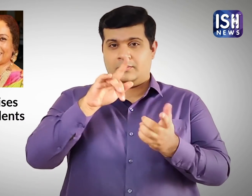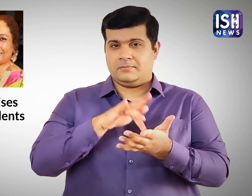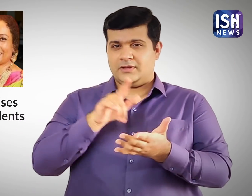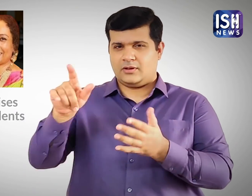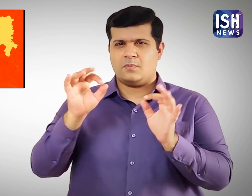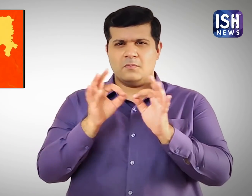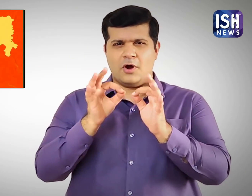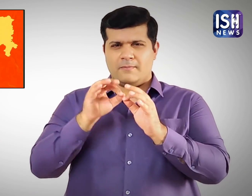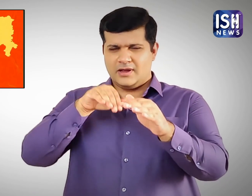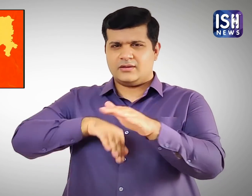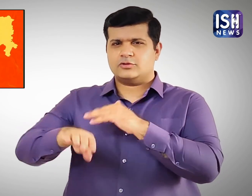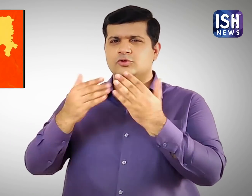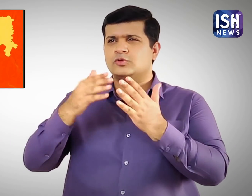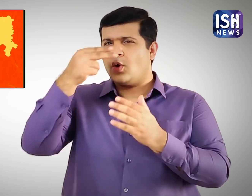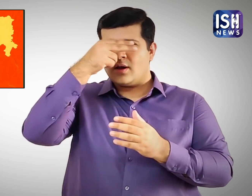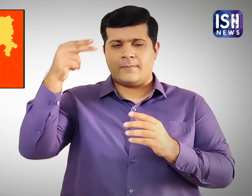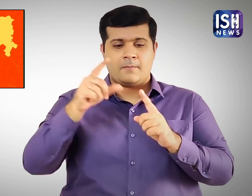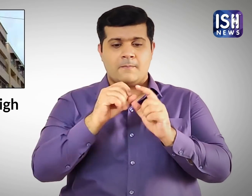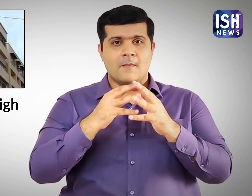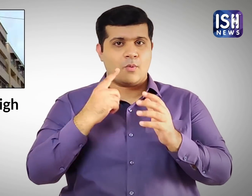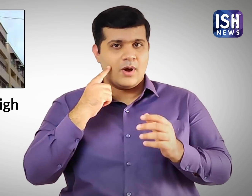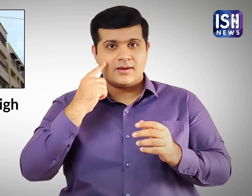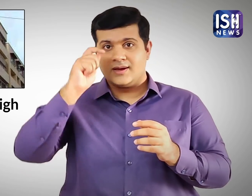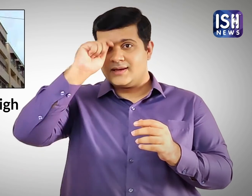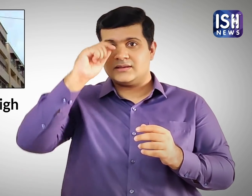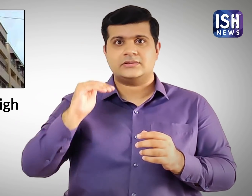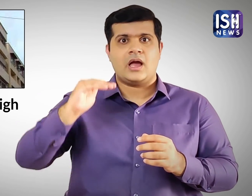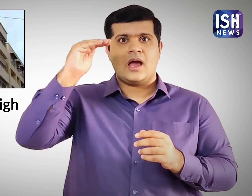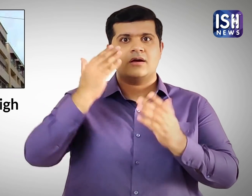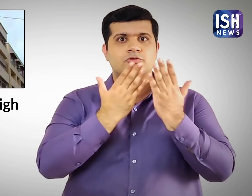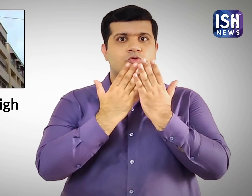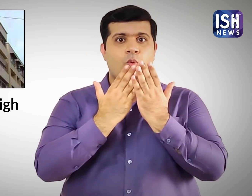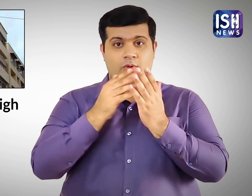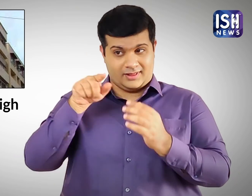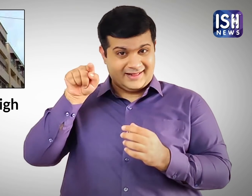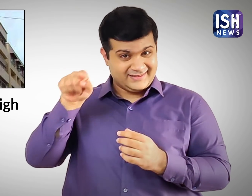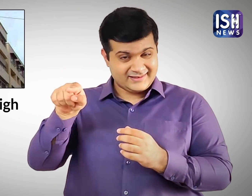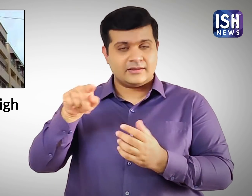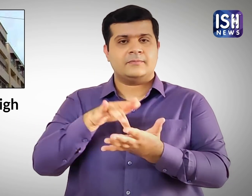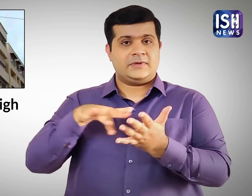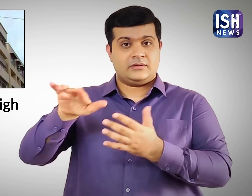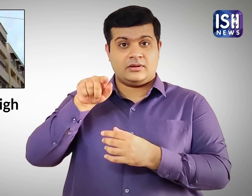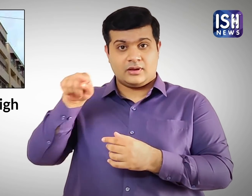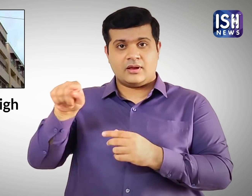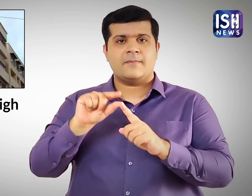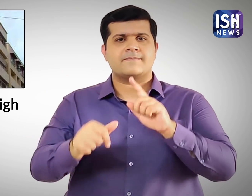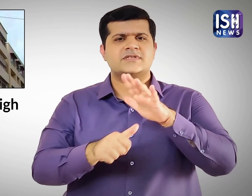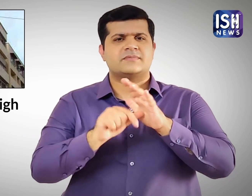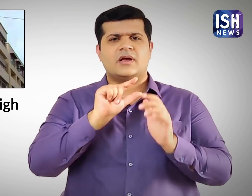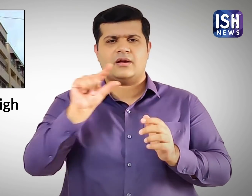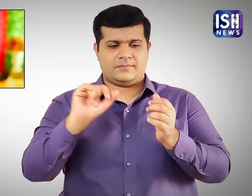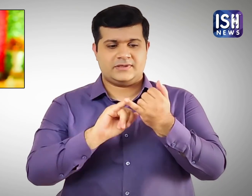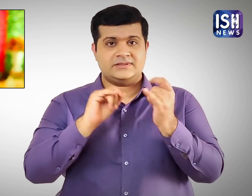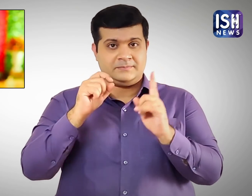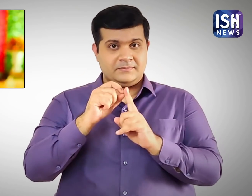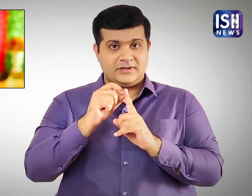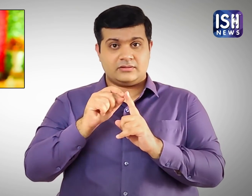Shirley Pillai is the Principal of Powai English High School in Mumbai.